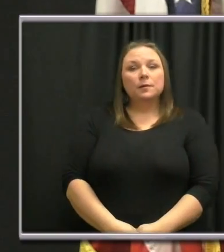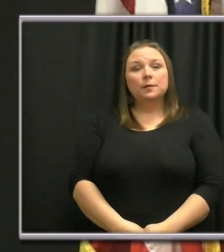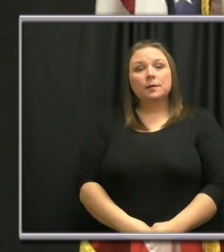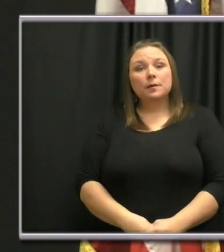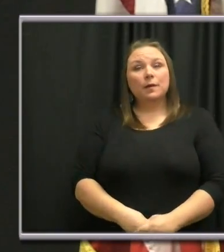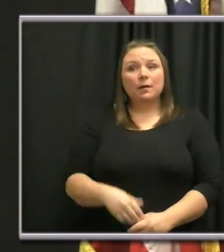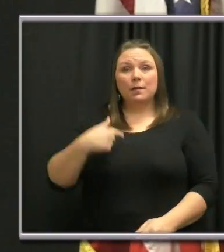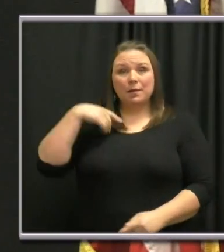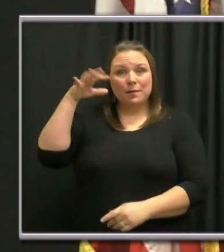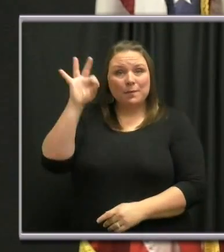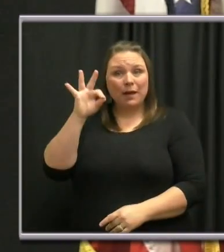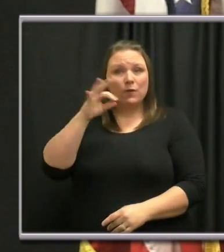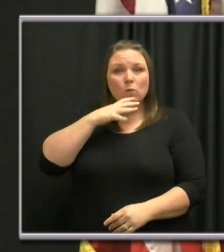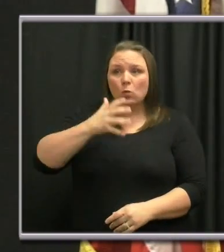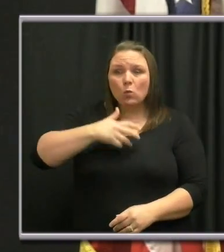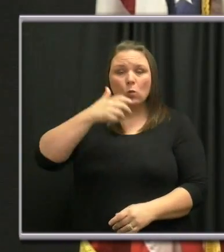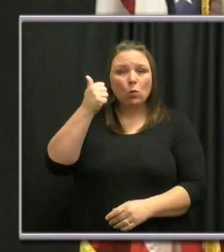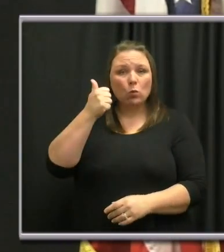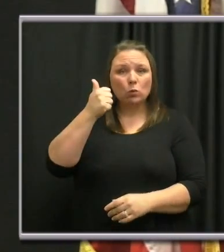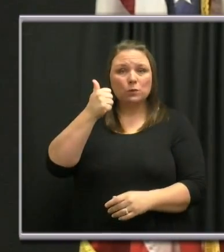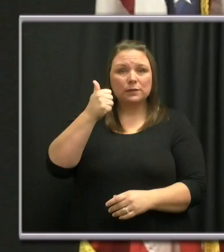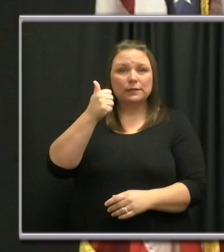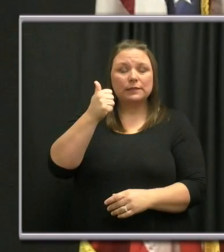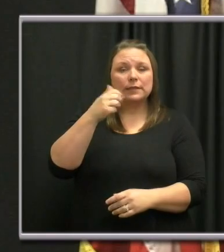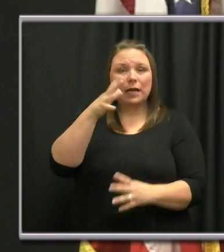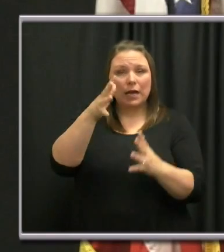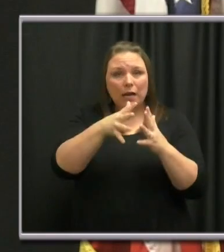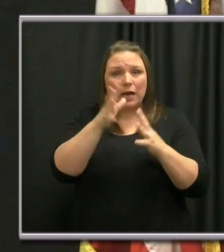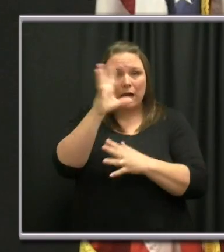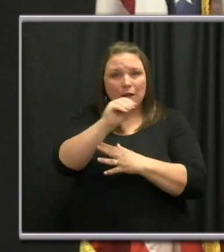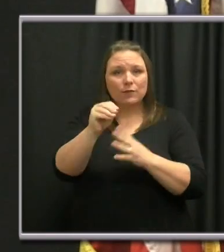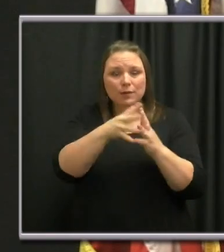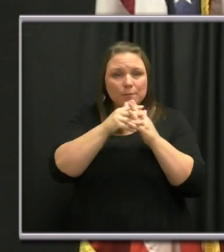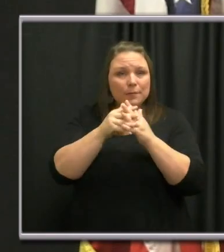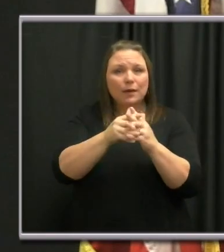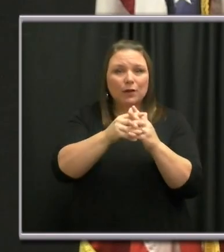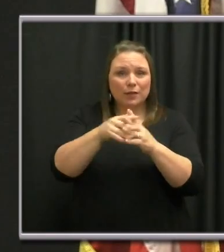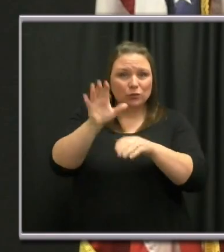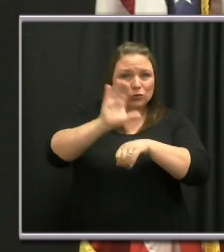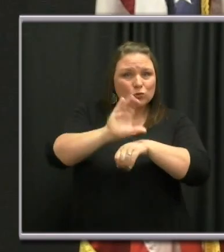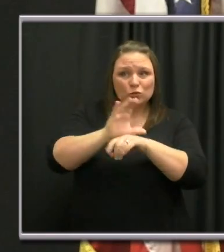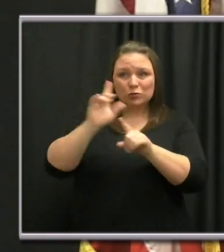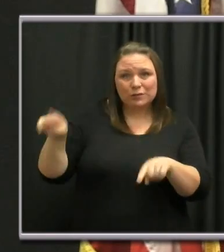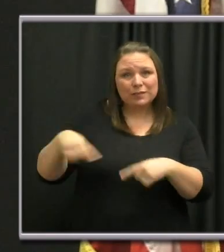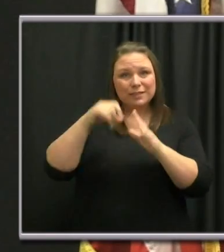ORDERS. AS THE PASTOR OF THE OLDEST AFRICAN METHODIST